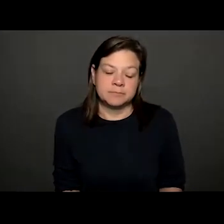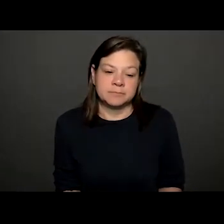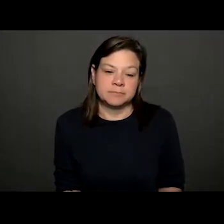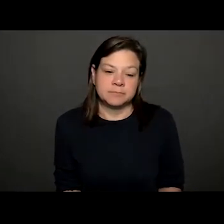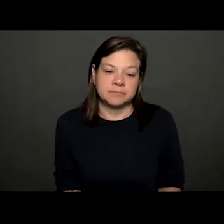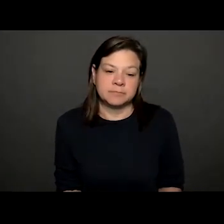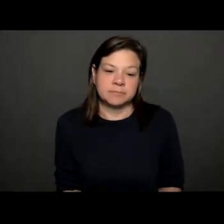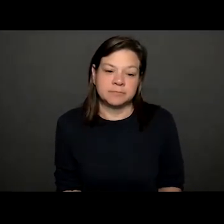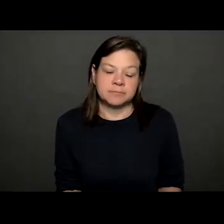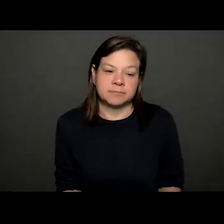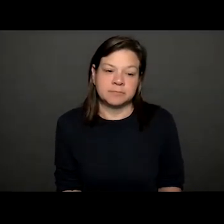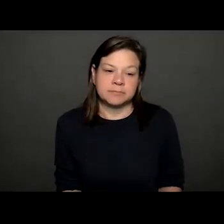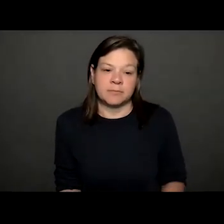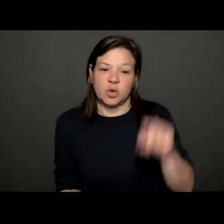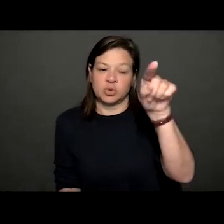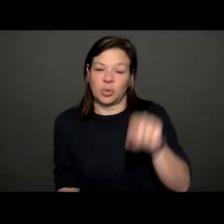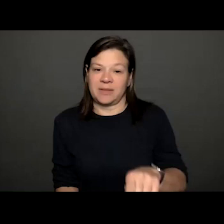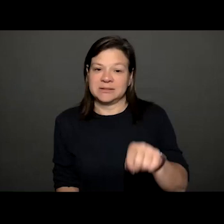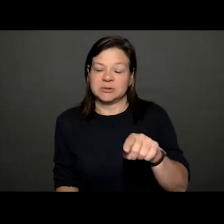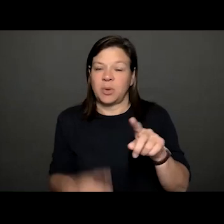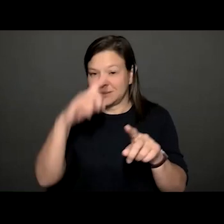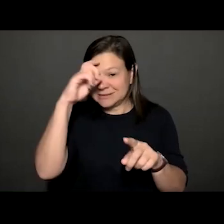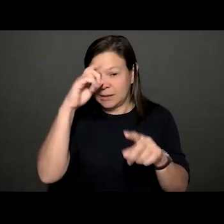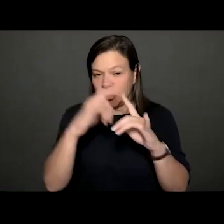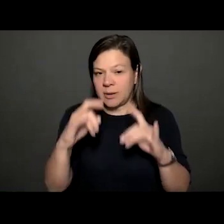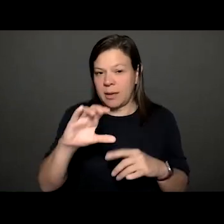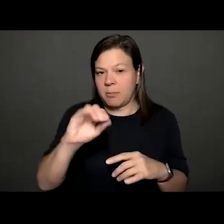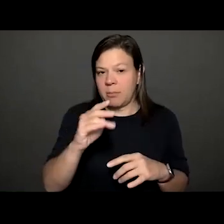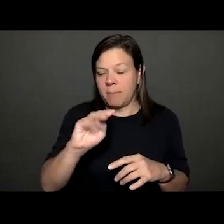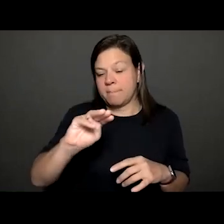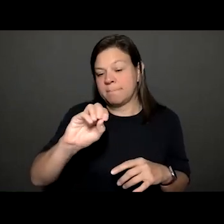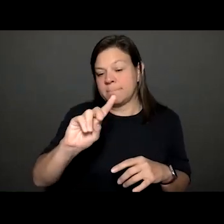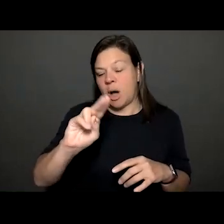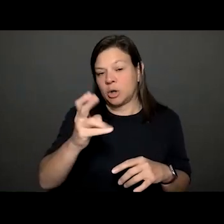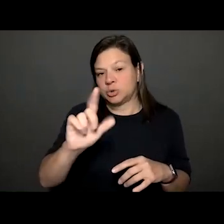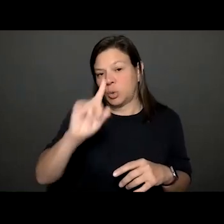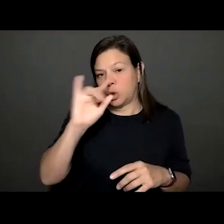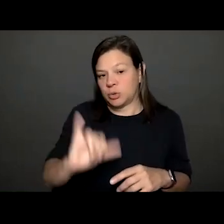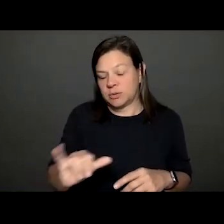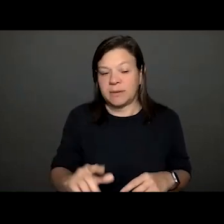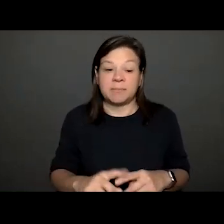LIKE. AS YOU CAN SEE IT SHOWS A LISTING OF CAMPS AND SOME INFORMATION ABOUT THEM.